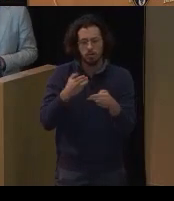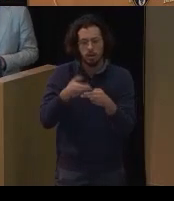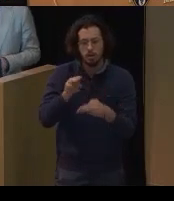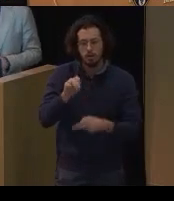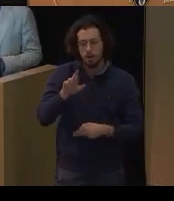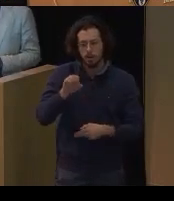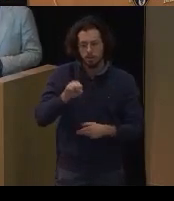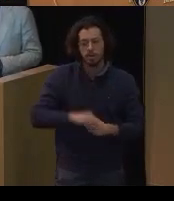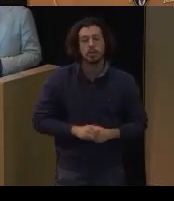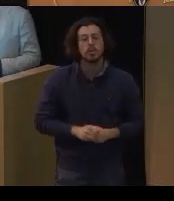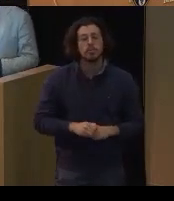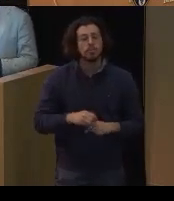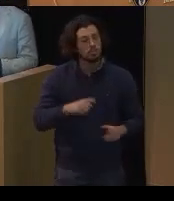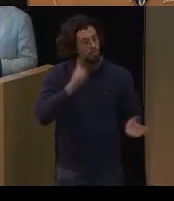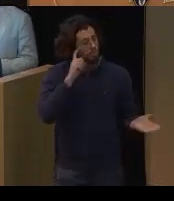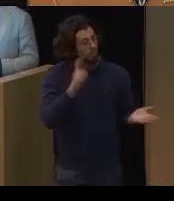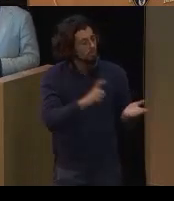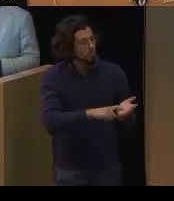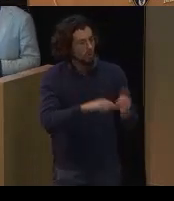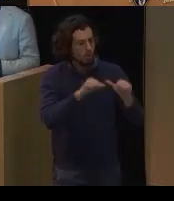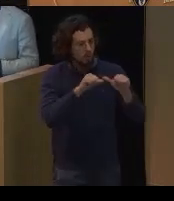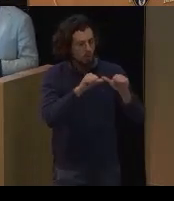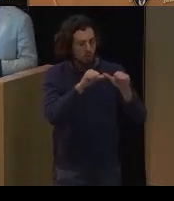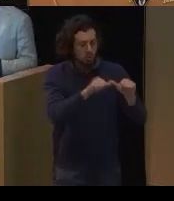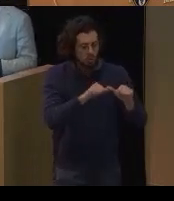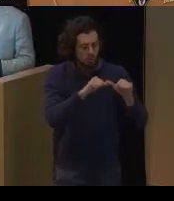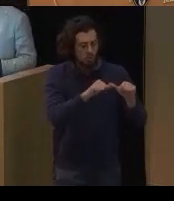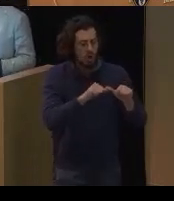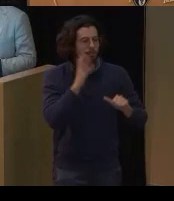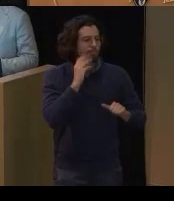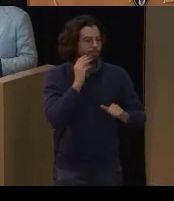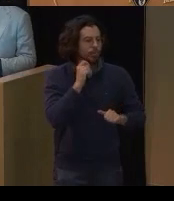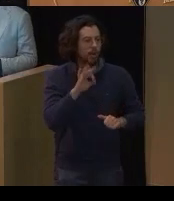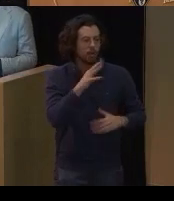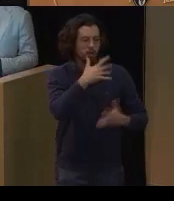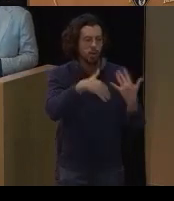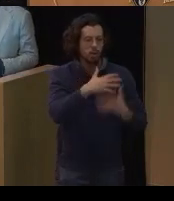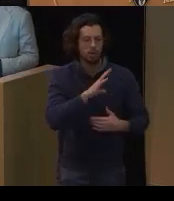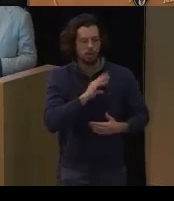we've found that chronic forms of social defeat so things like daily experiences of discrimination